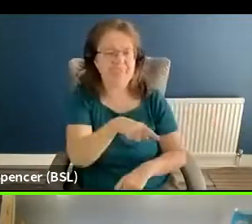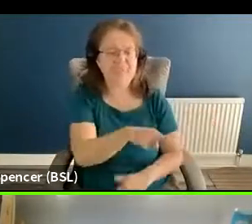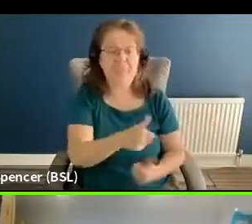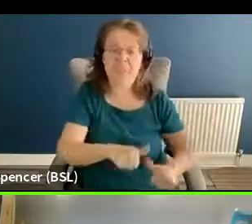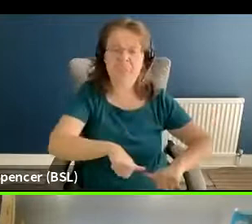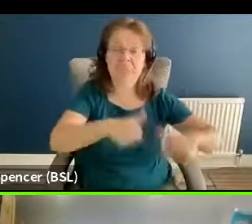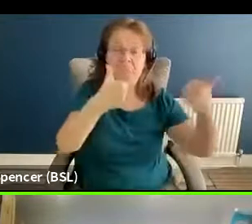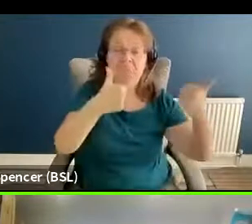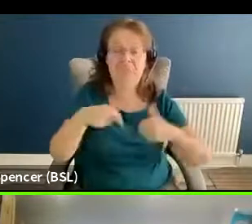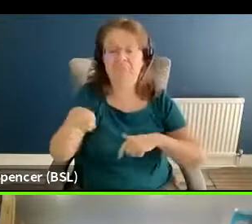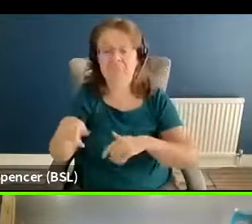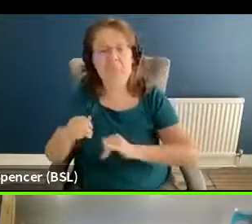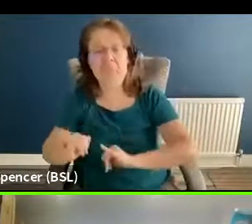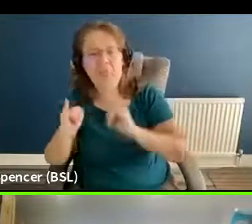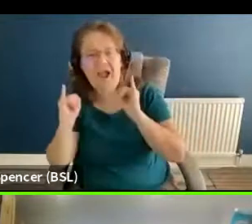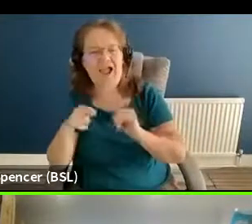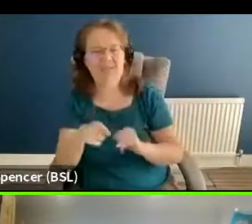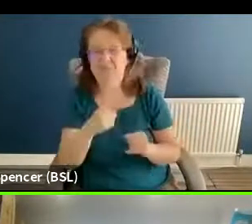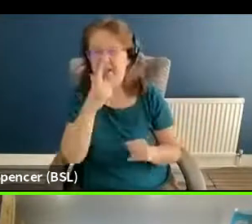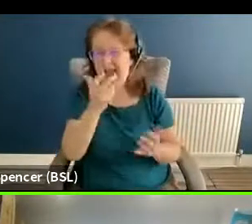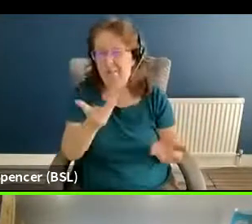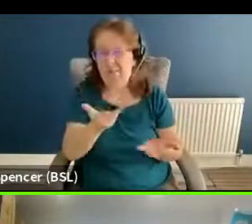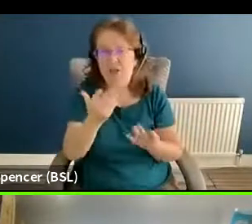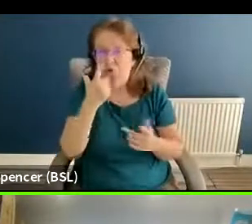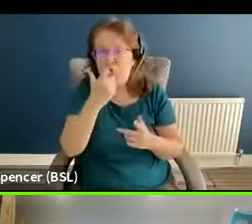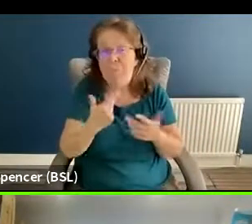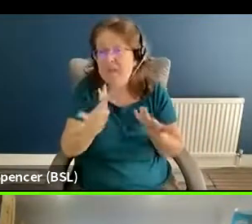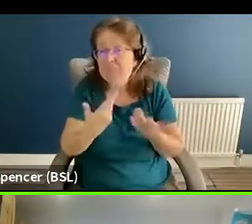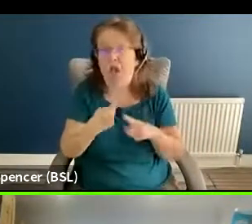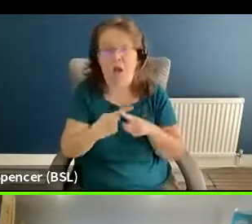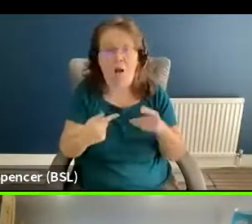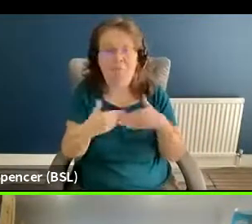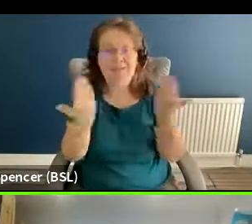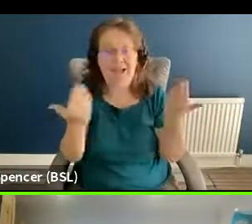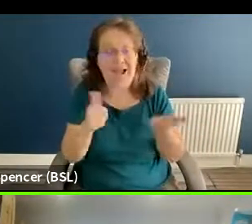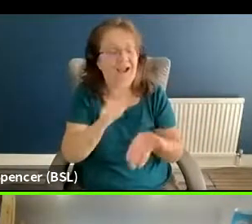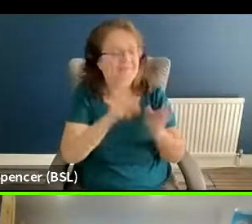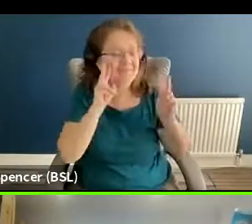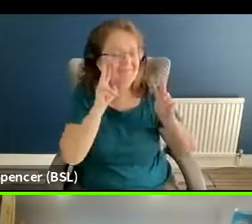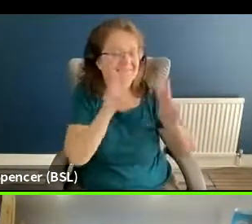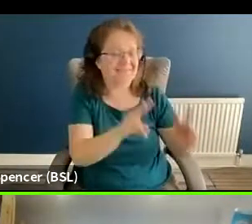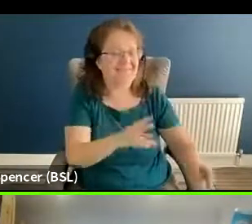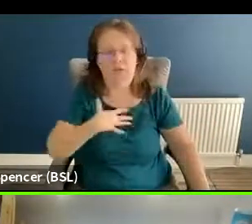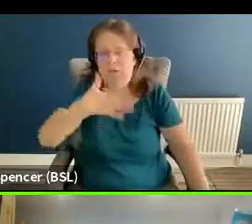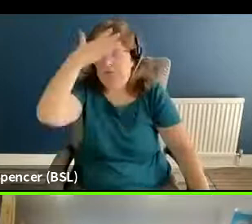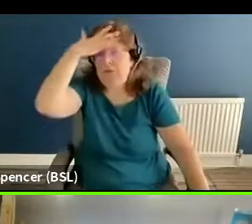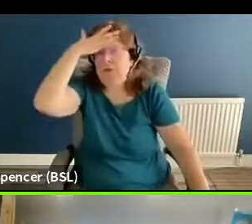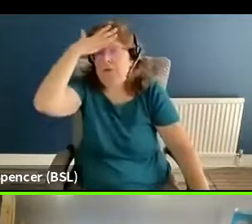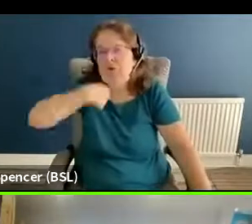lightweight. Sometimes half a day. You look at it, you think, oh my God, this is just horrific.